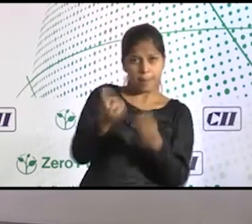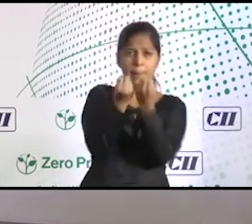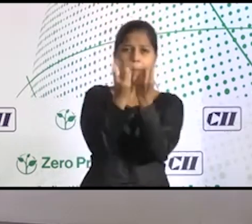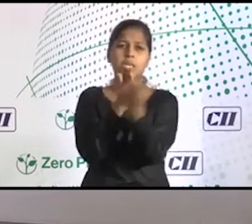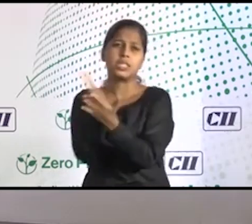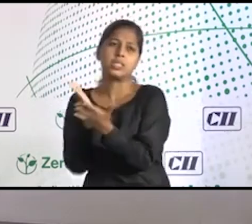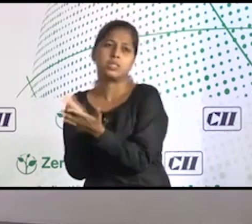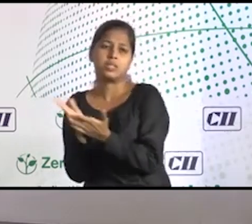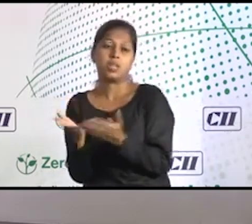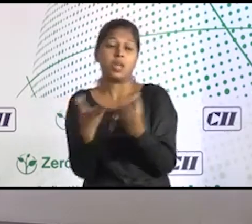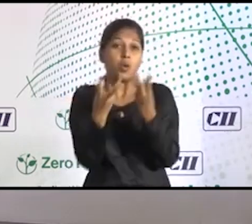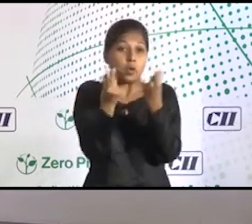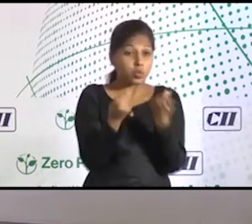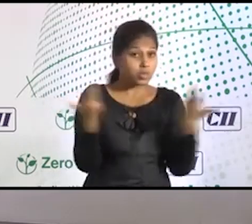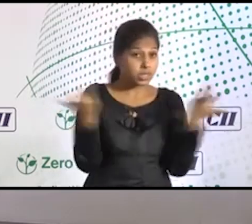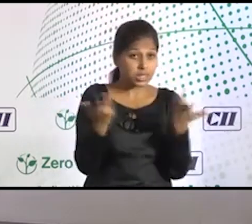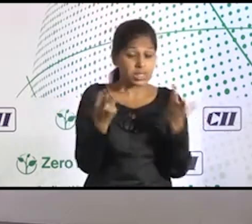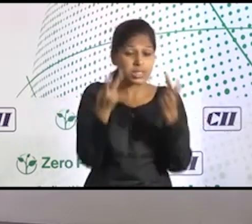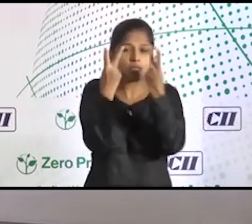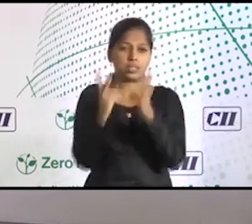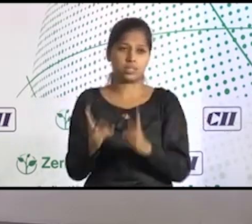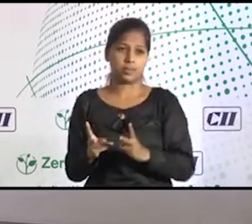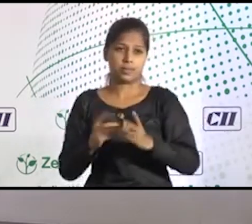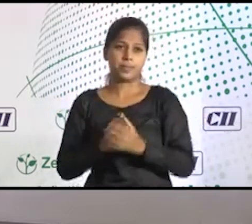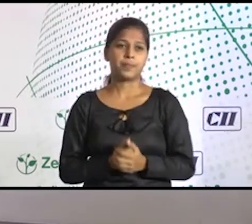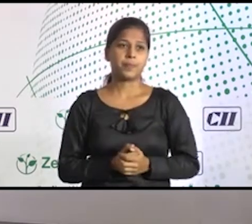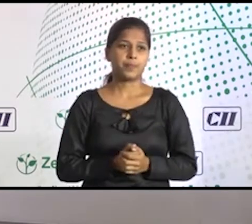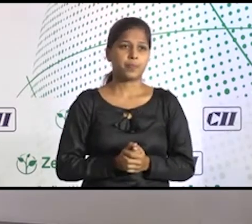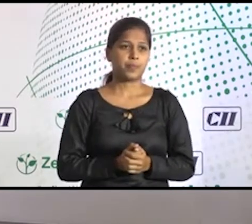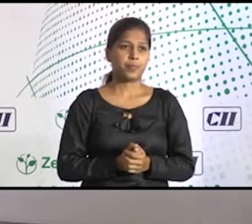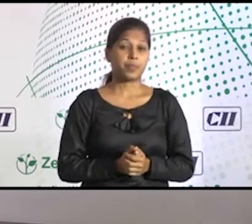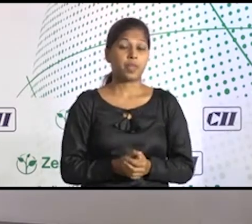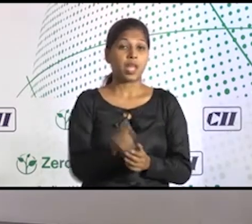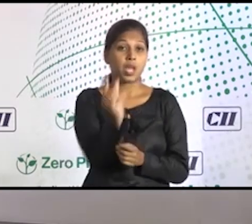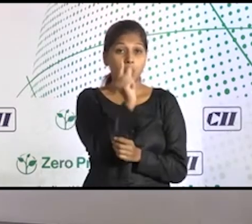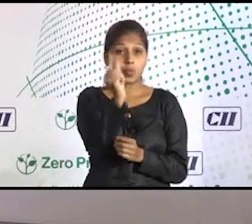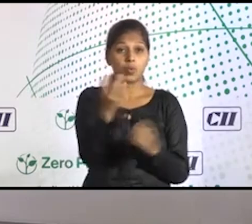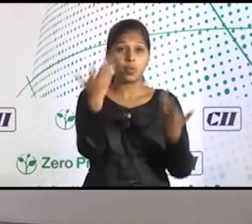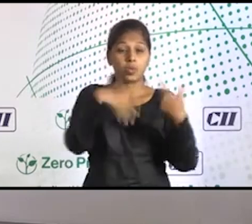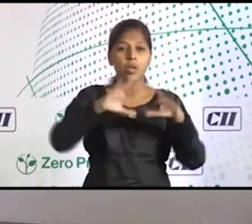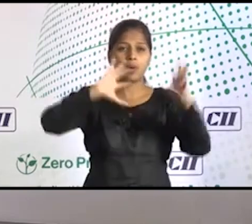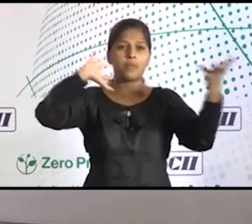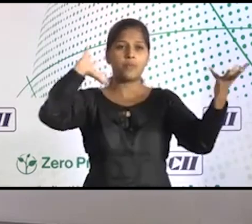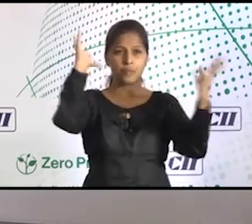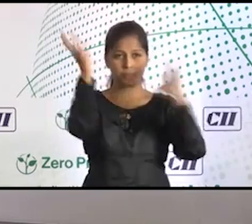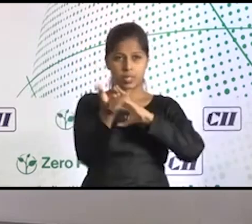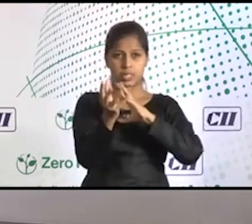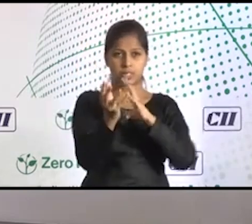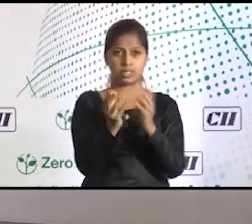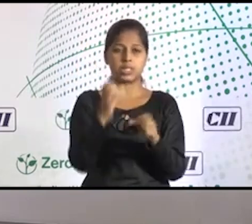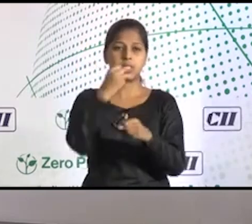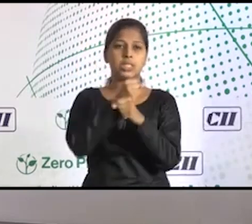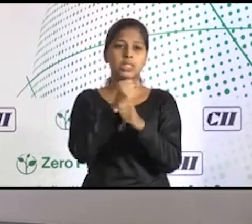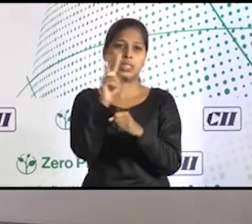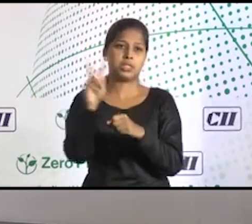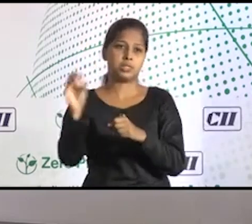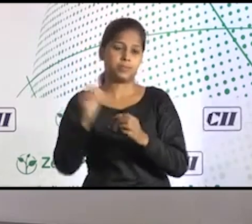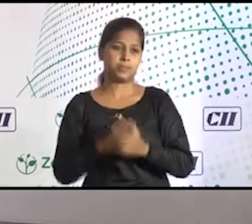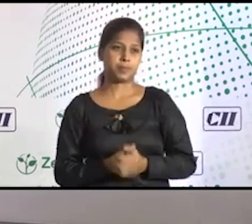Also, the solutions that get built and used in India can be used in another part of the world because our consumers are just the same.